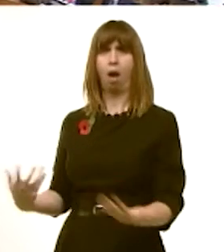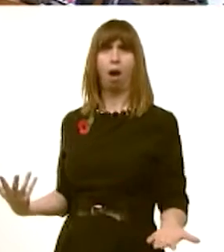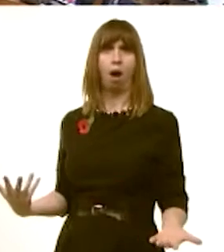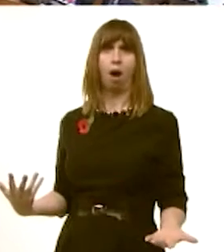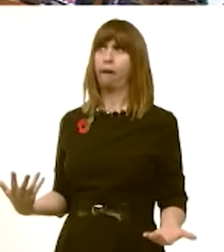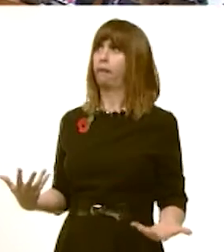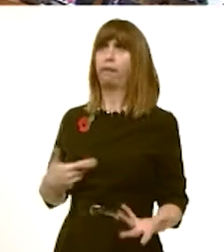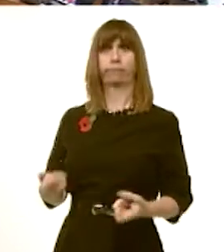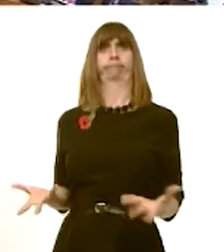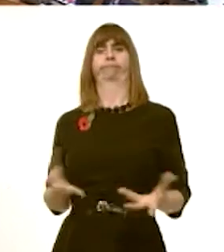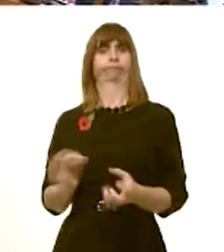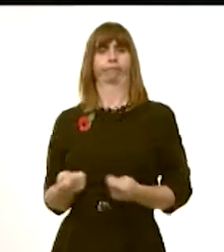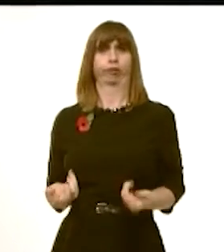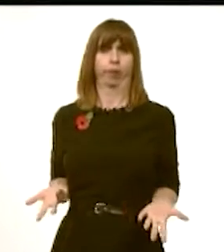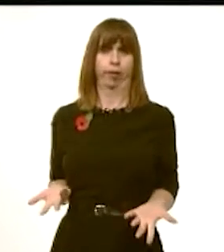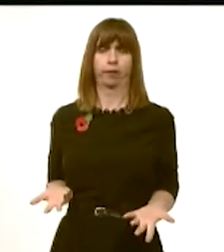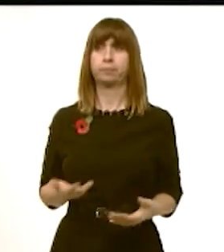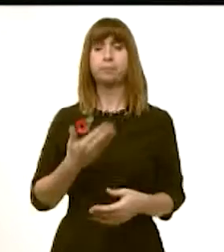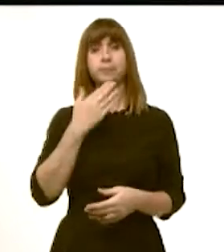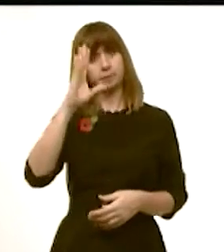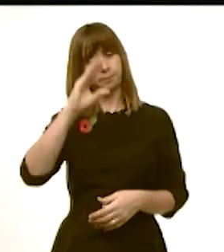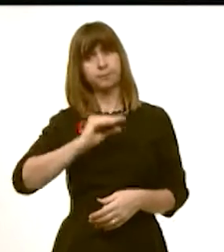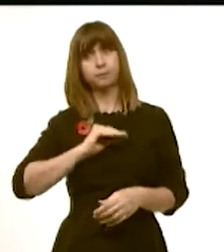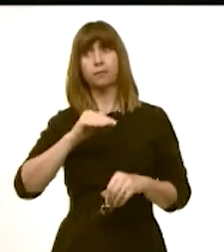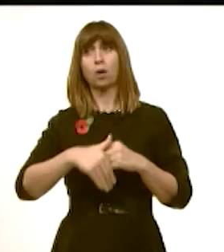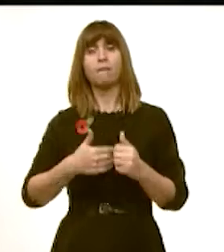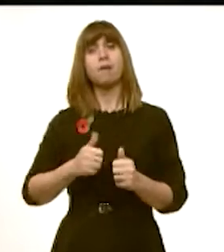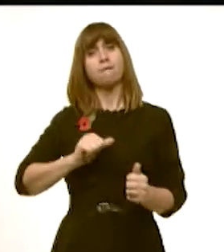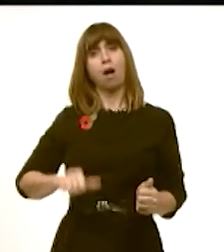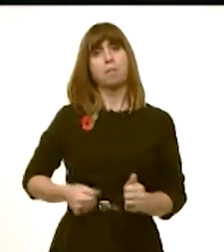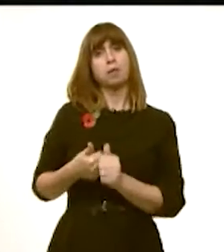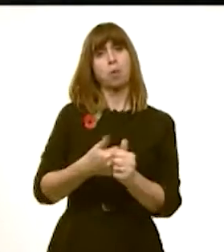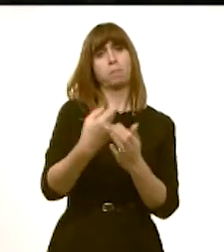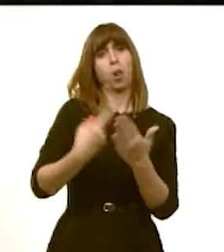Will the First Minister provide an update on Welsh Government policies for supporting the farming community? OAQ(4)2551(FM) Carwyn Jones: Yes.